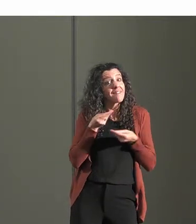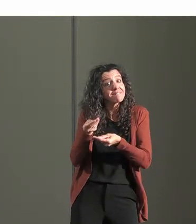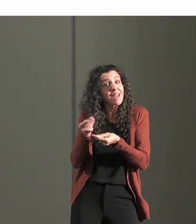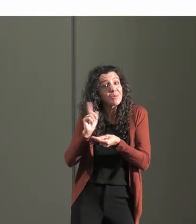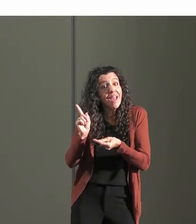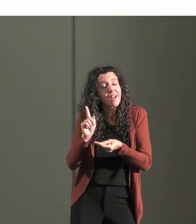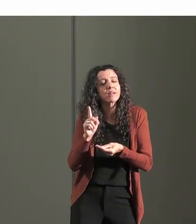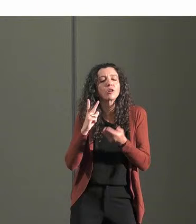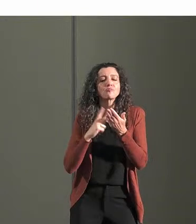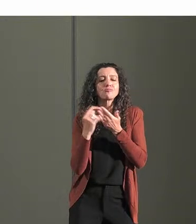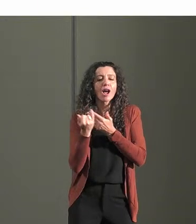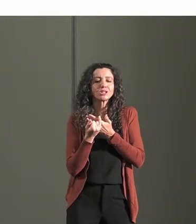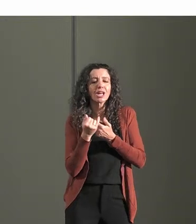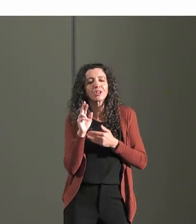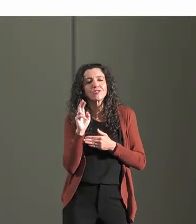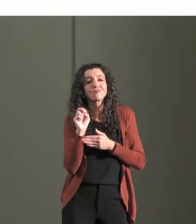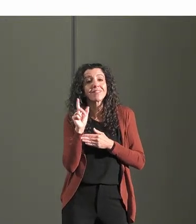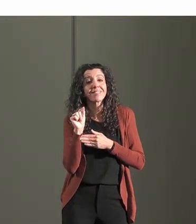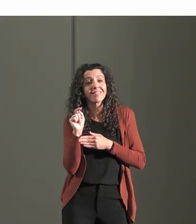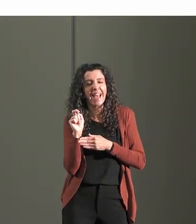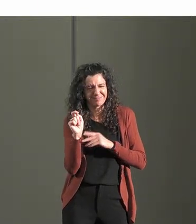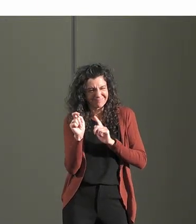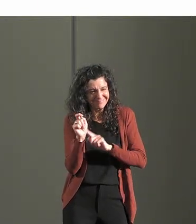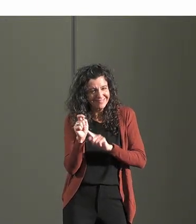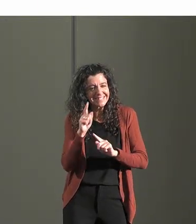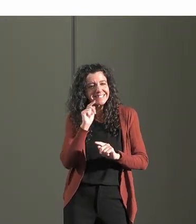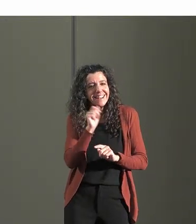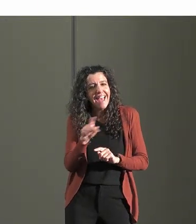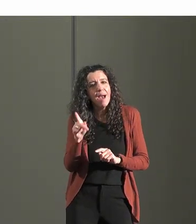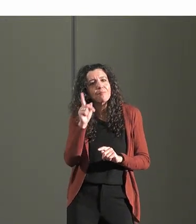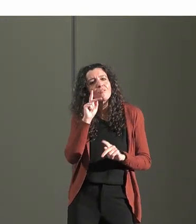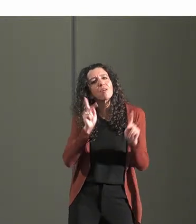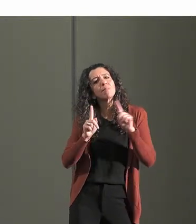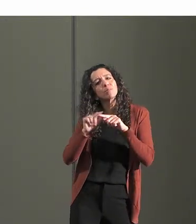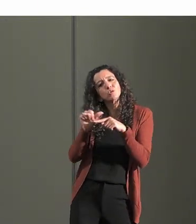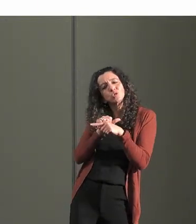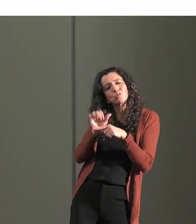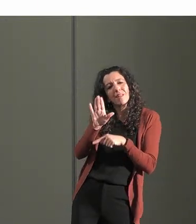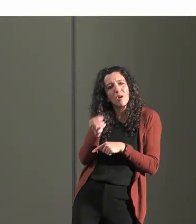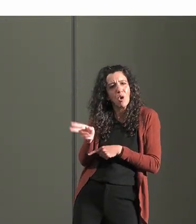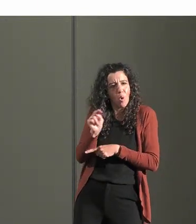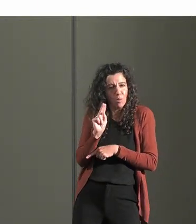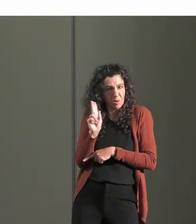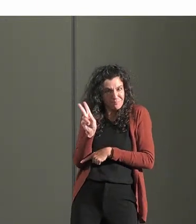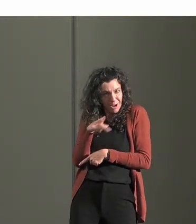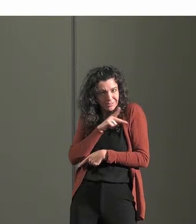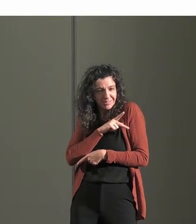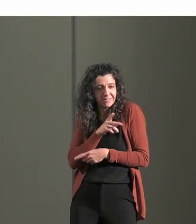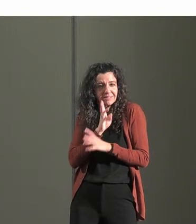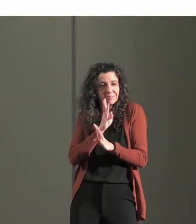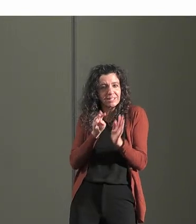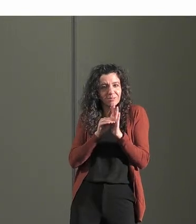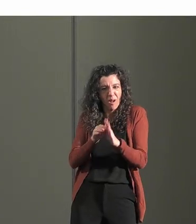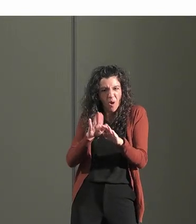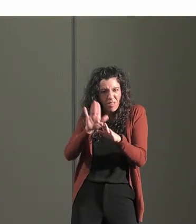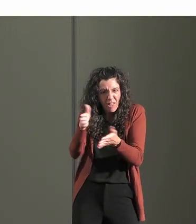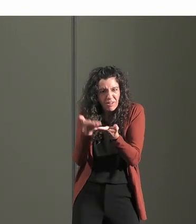the new models we put them into project relate. It is an app that allows people to train their speech model on the